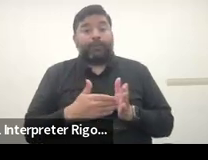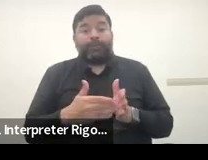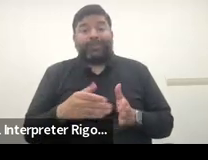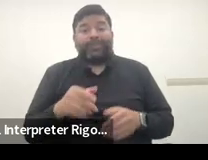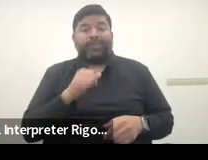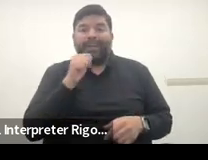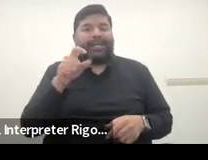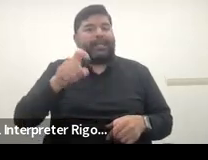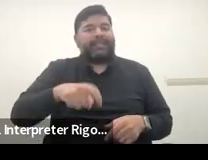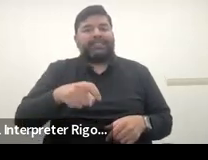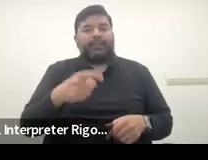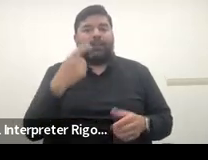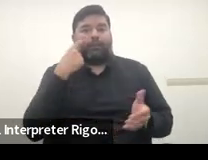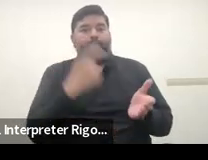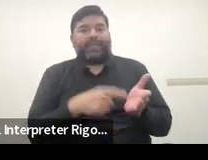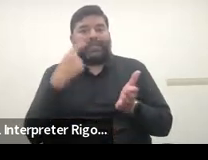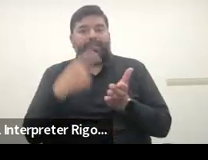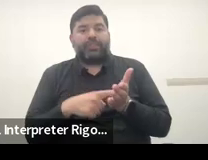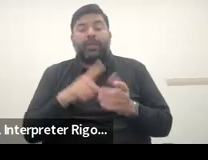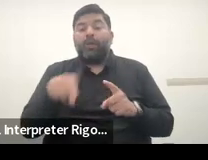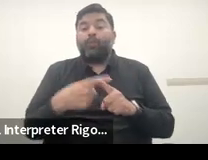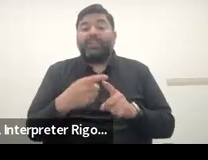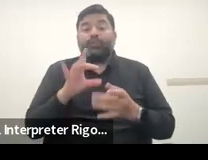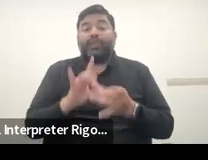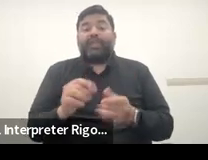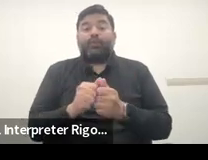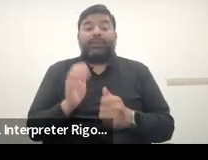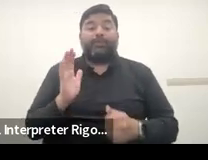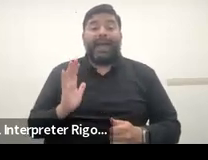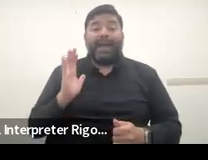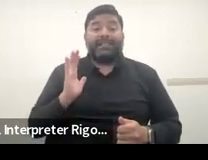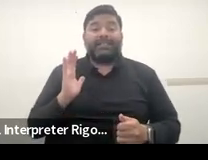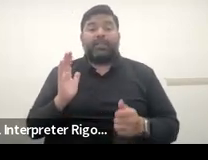to recognize. When it comes to the past tense versus the future tense, the depth does make a